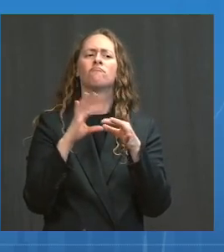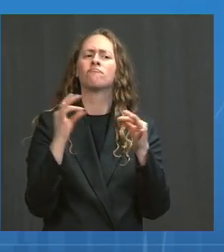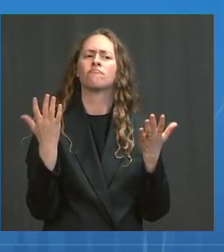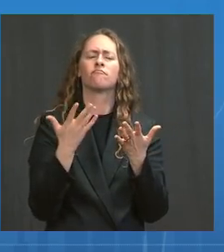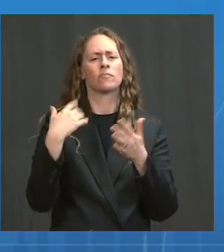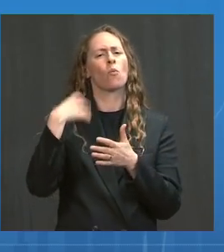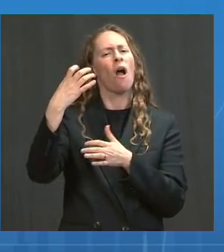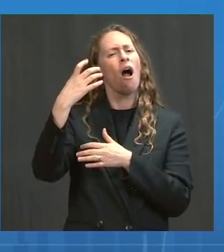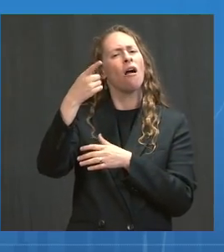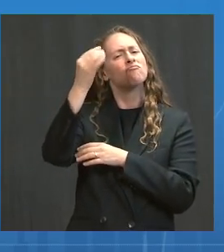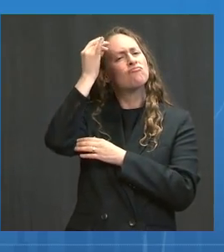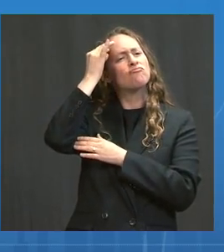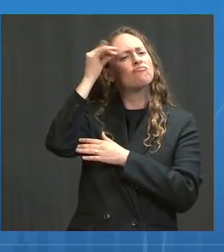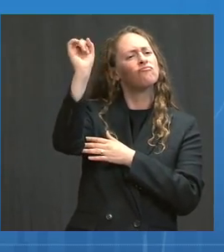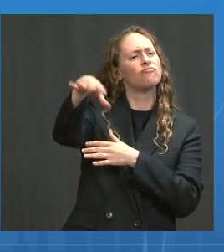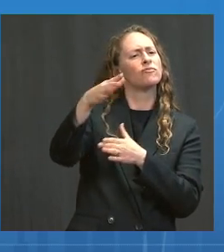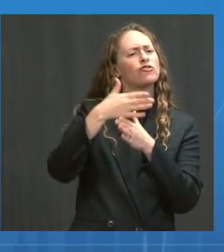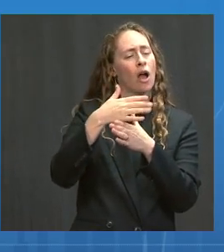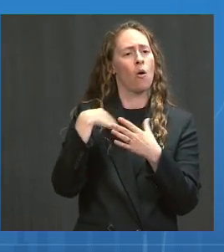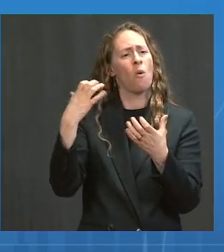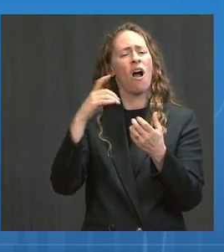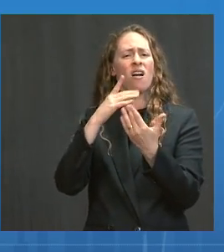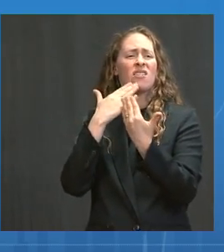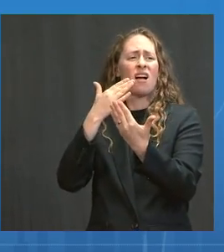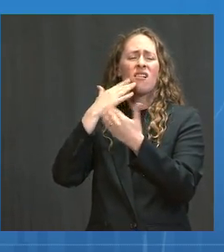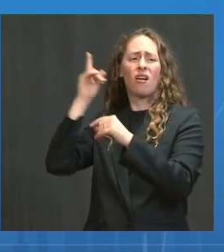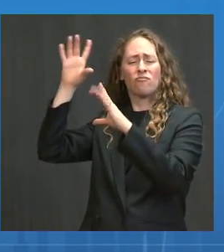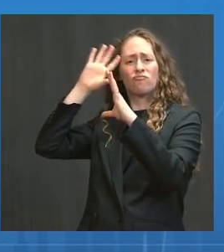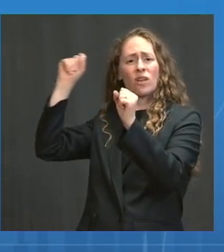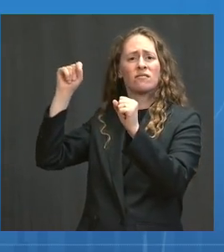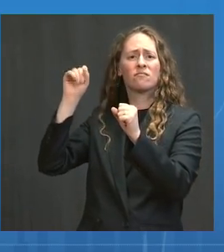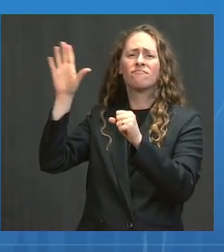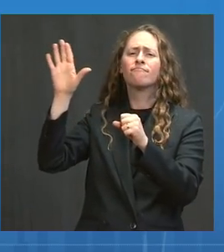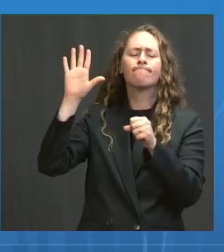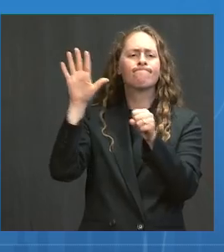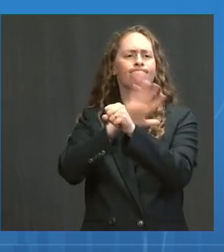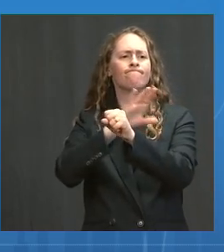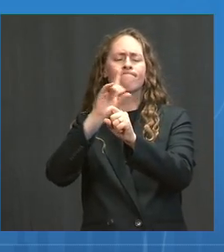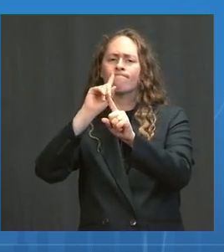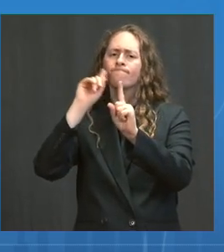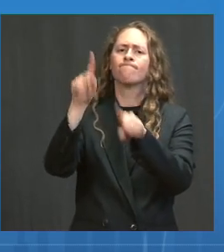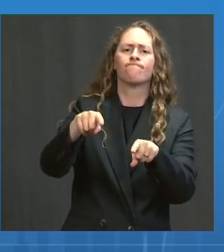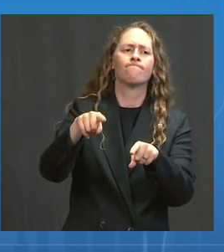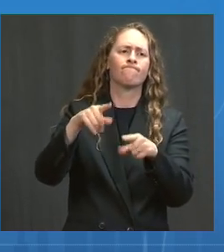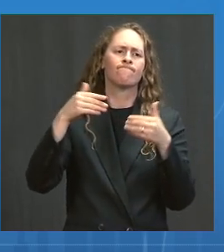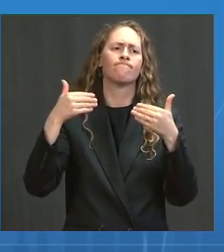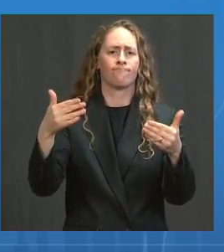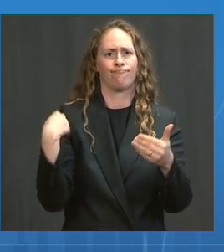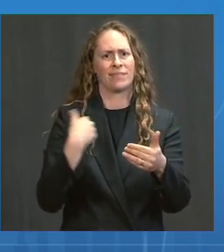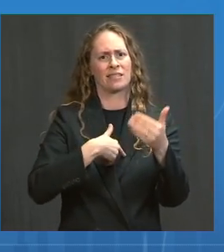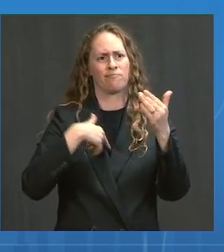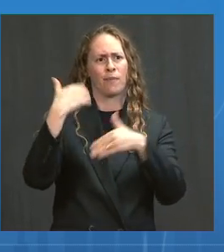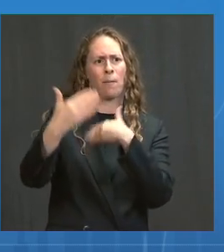Thanks to the President's whole-of-government response, we are further in our fight against the virus than anyone anticipated.